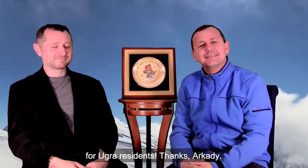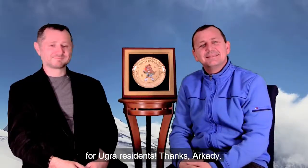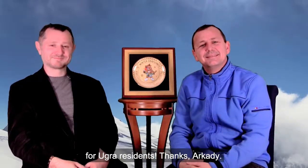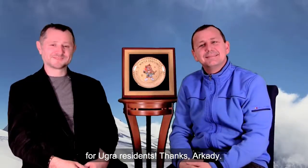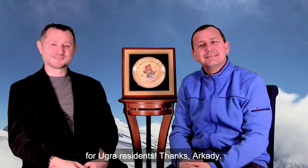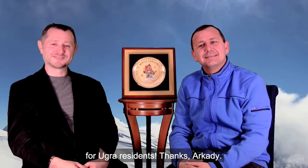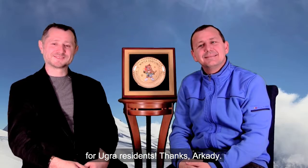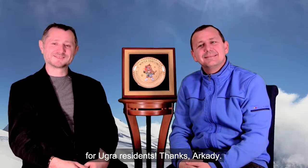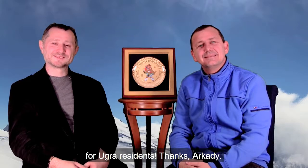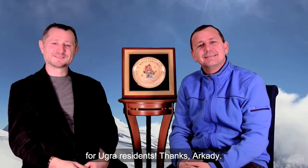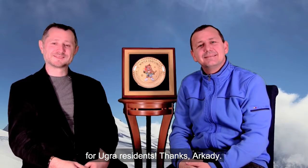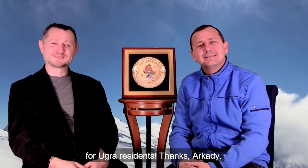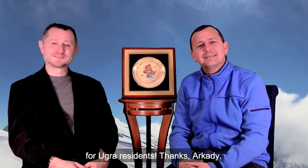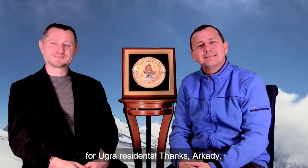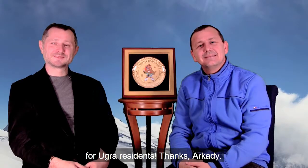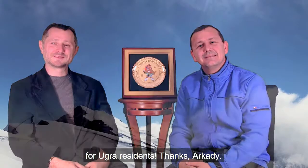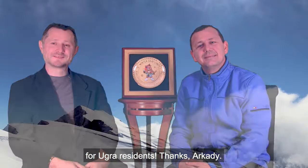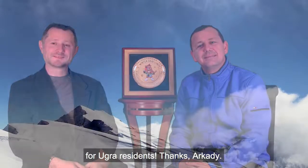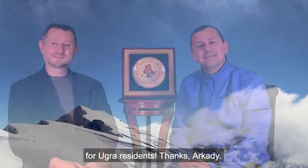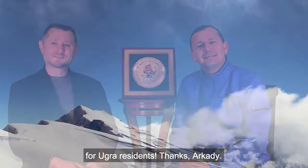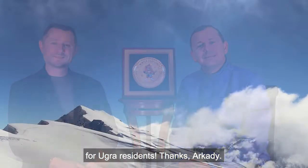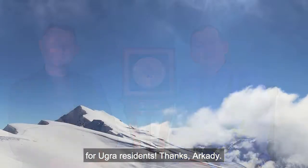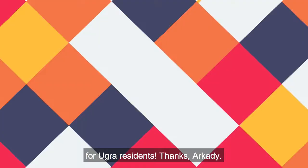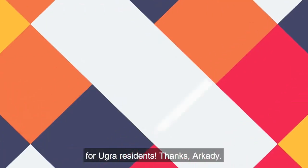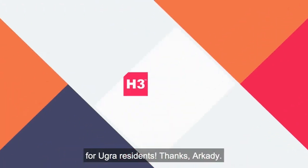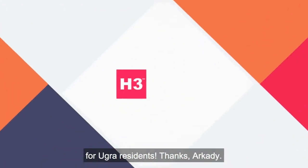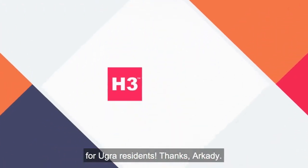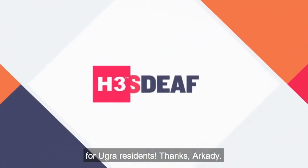for Ugra residents! Thanks, Arkady.